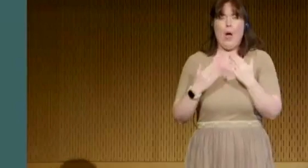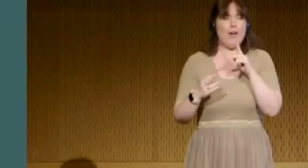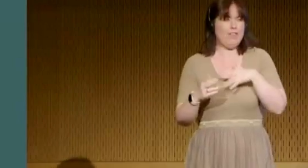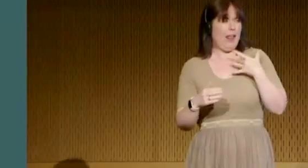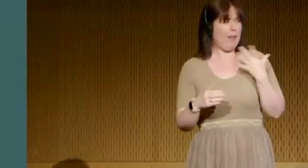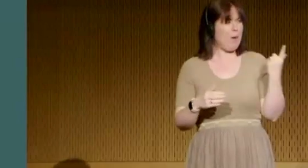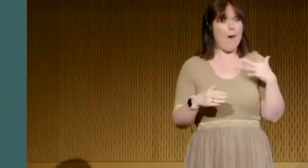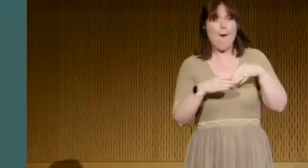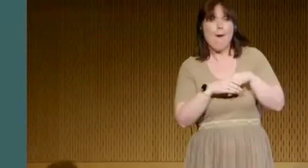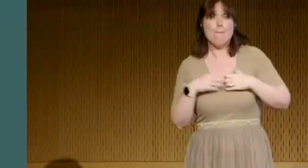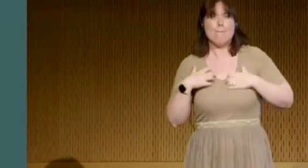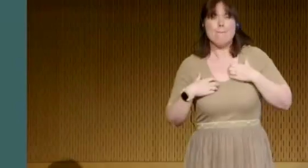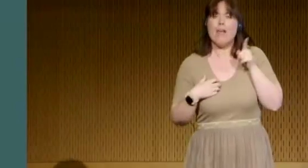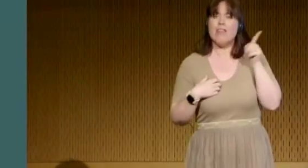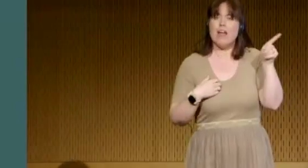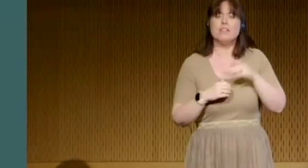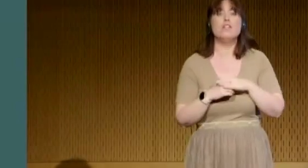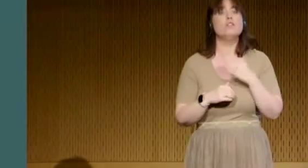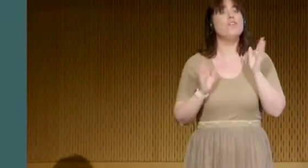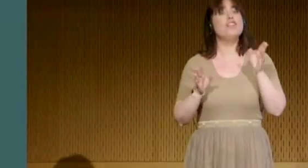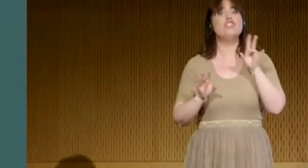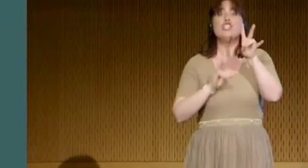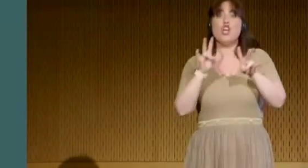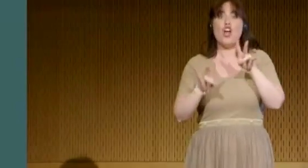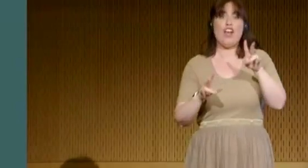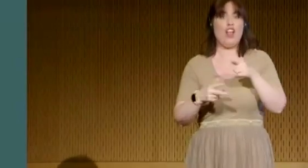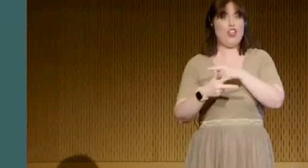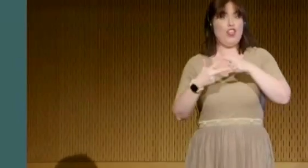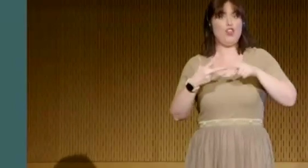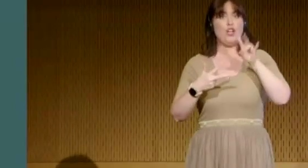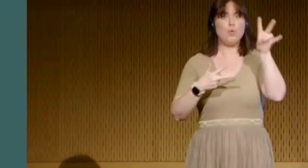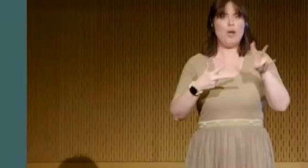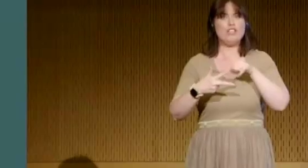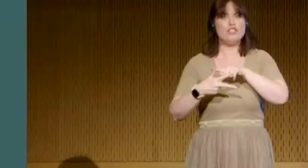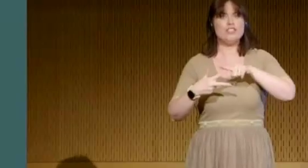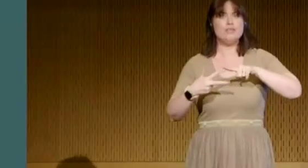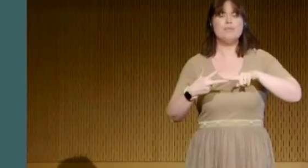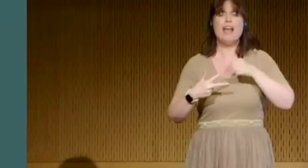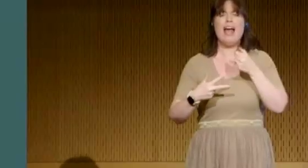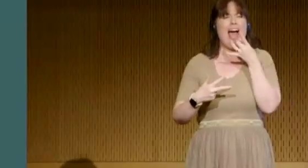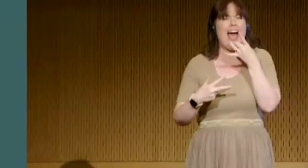I did a survey just three really simple questions. I said, "What examples? Give me three examples of